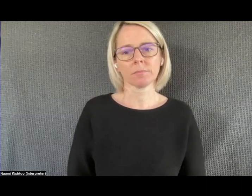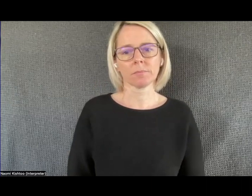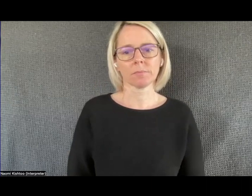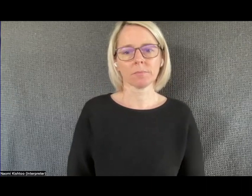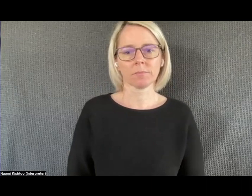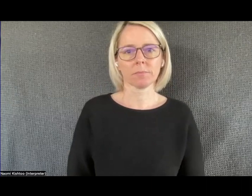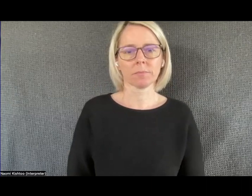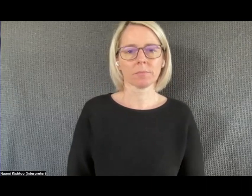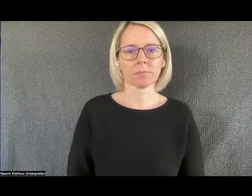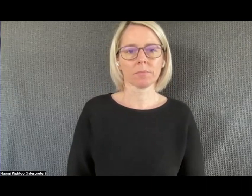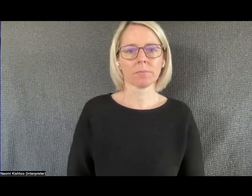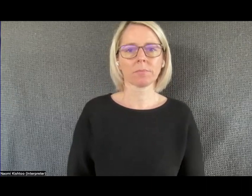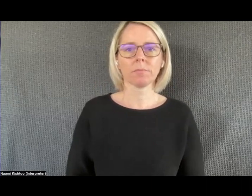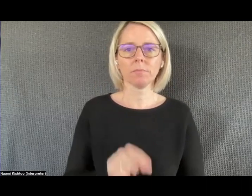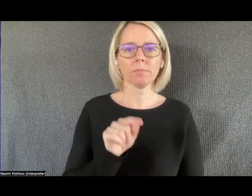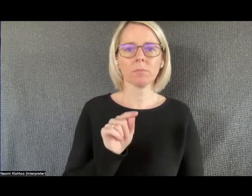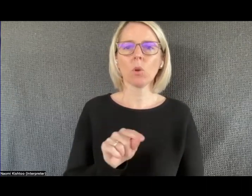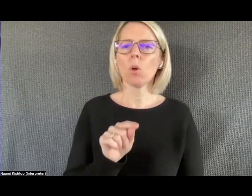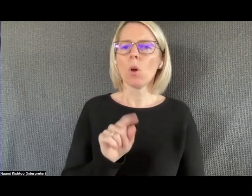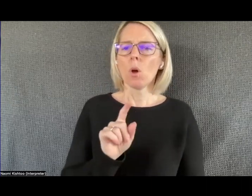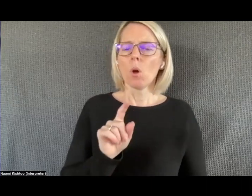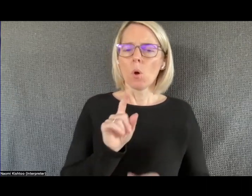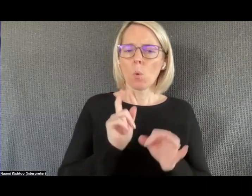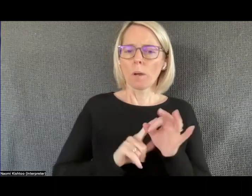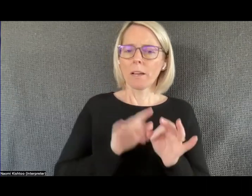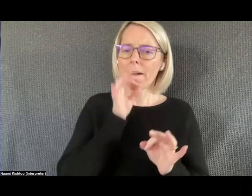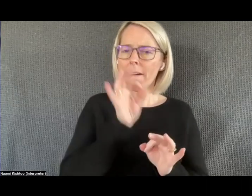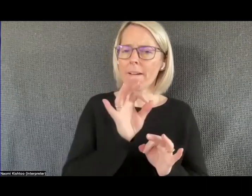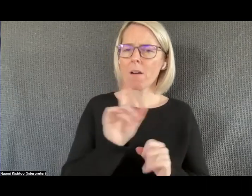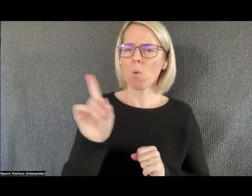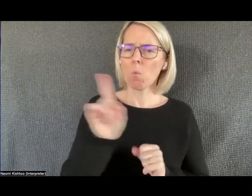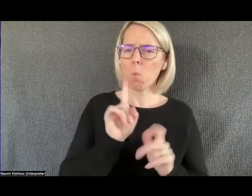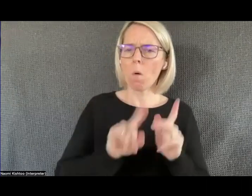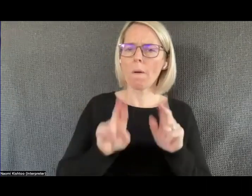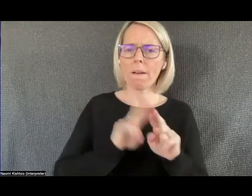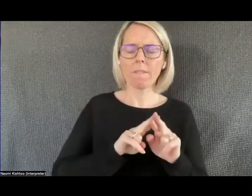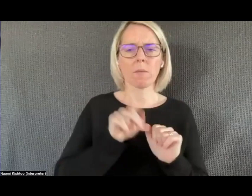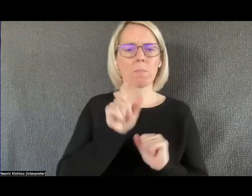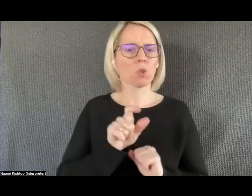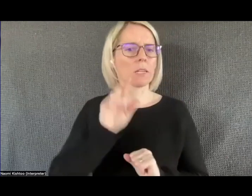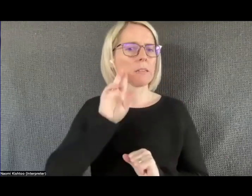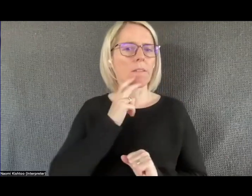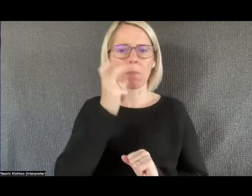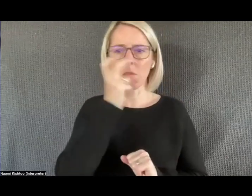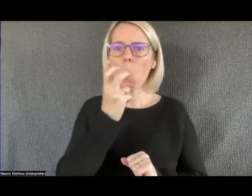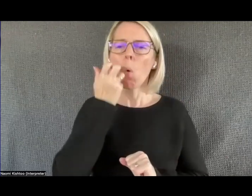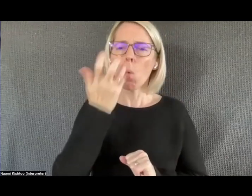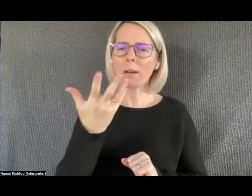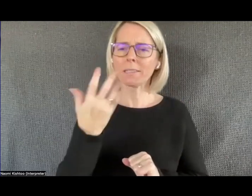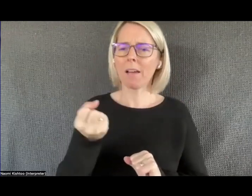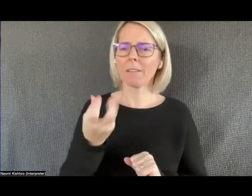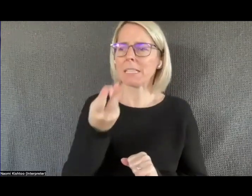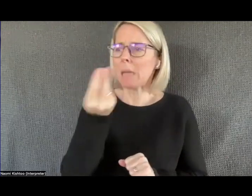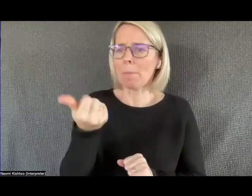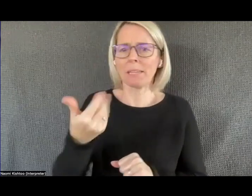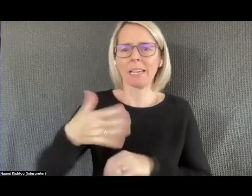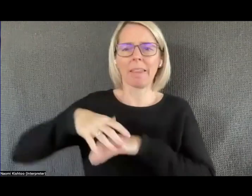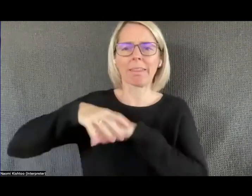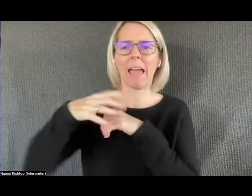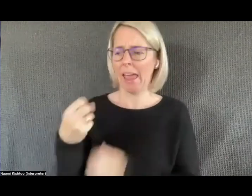“What if the person with deafblindness always has something in their hands, so they always hold onto their favourite toy?”